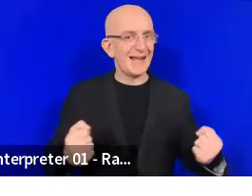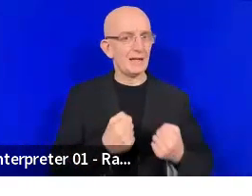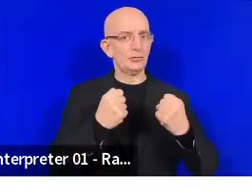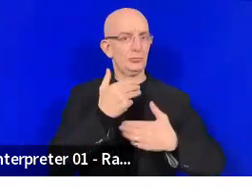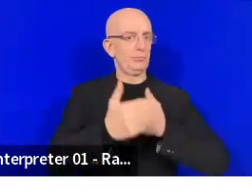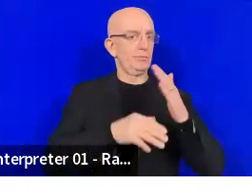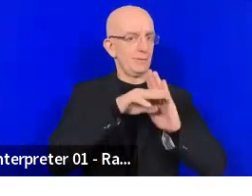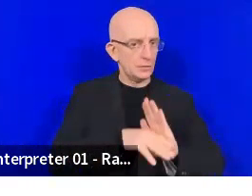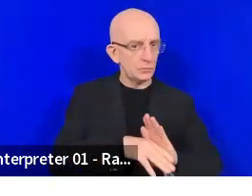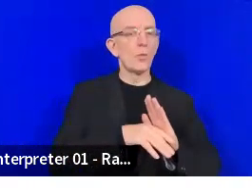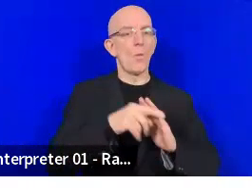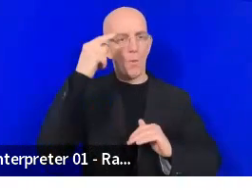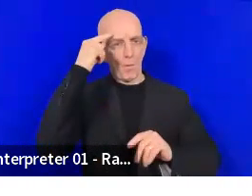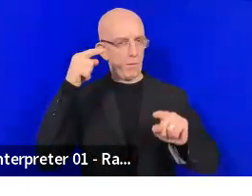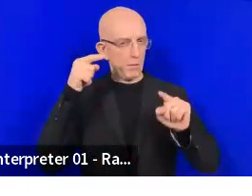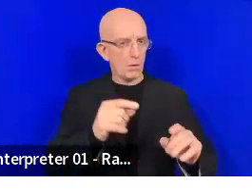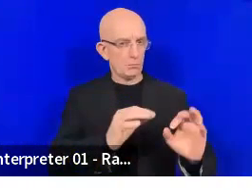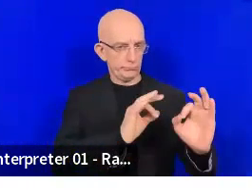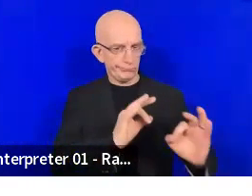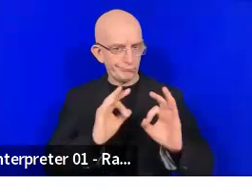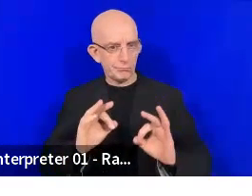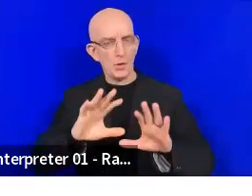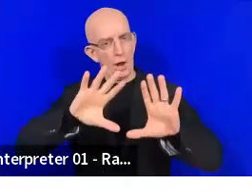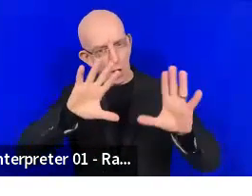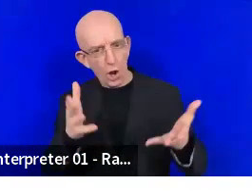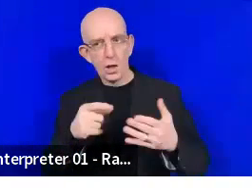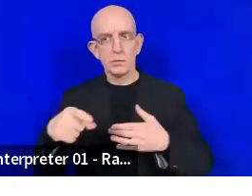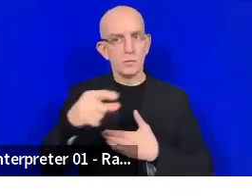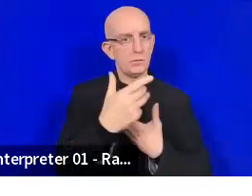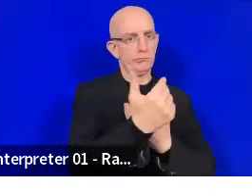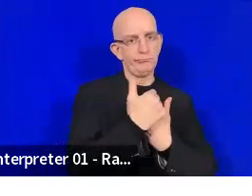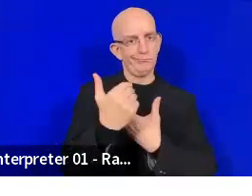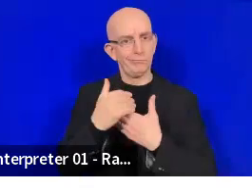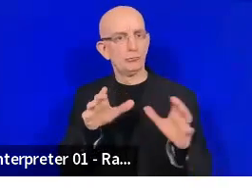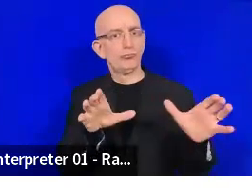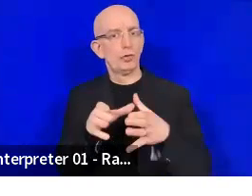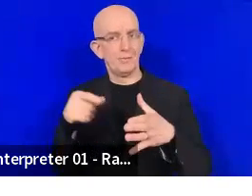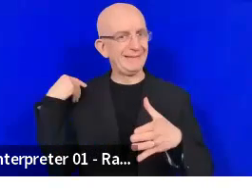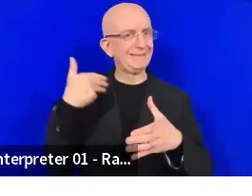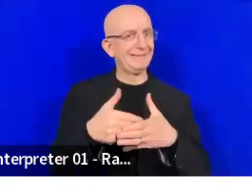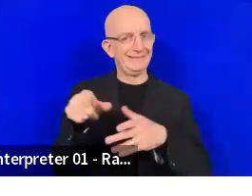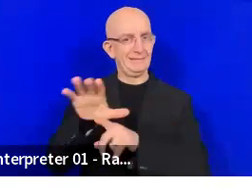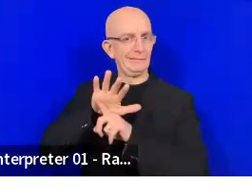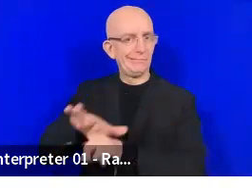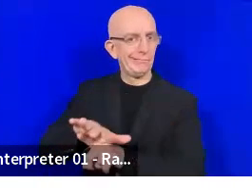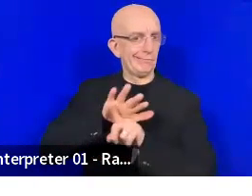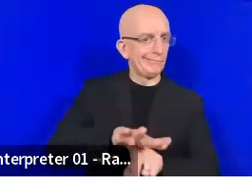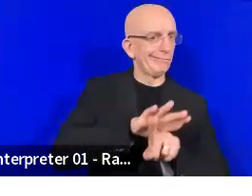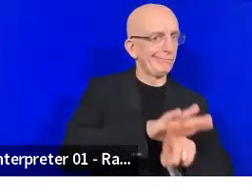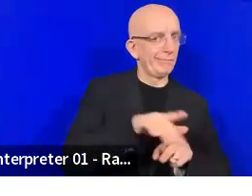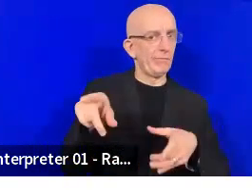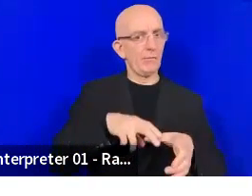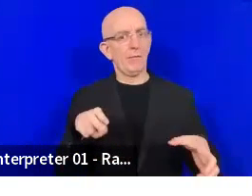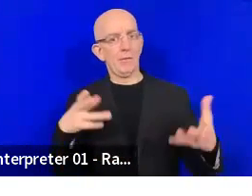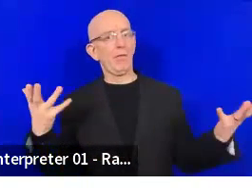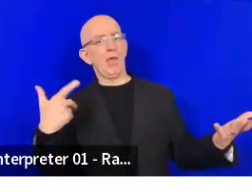left out usually, and we try to make sure that they are reflected in this Action Agenda.